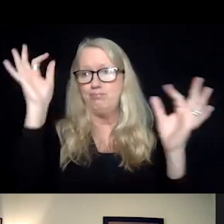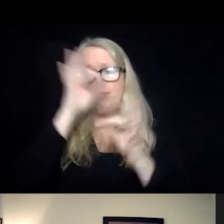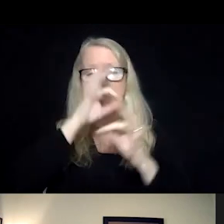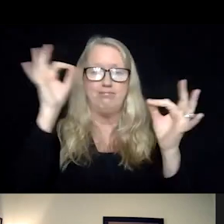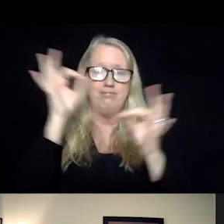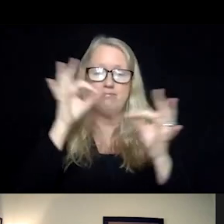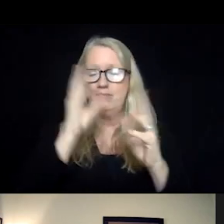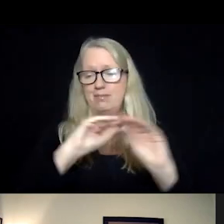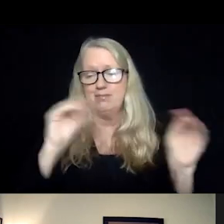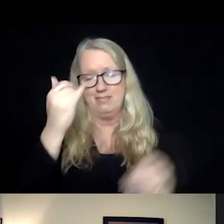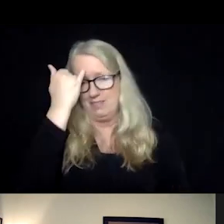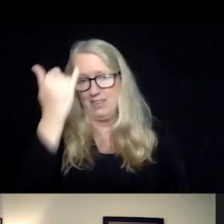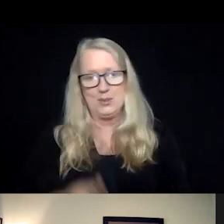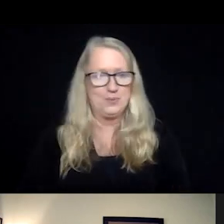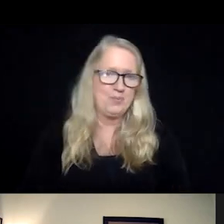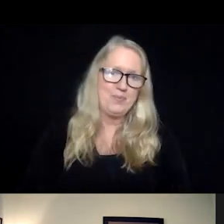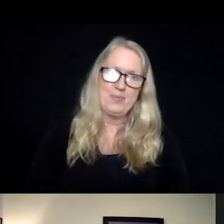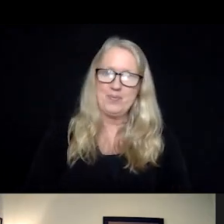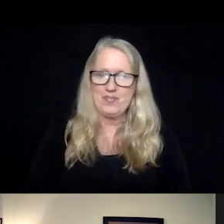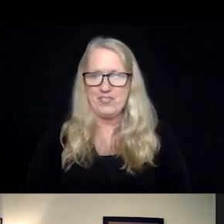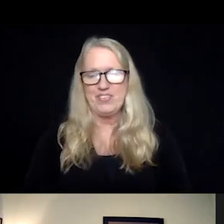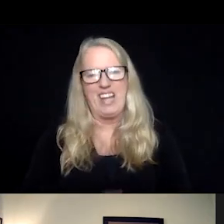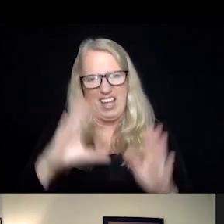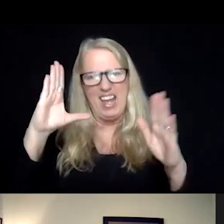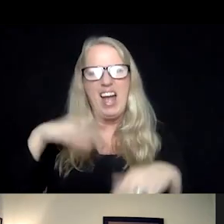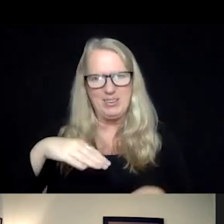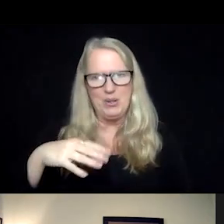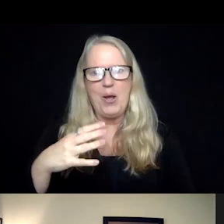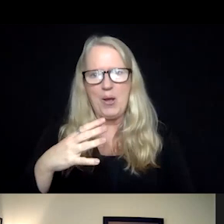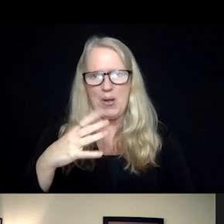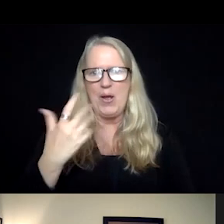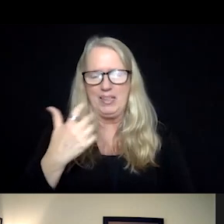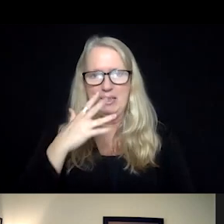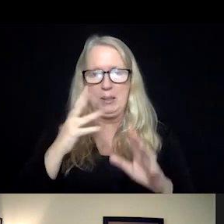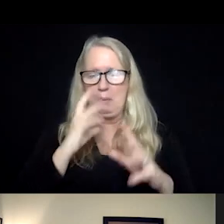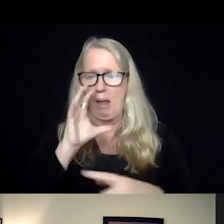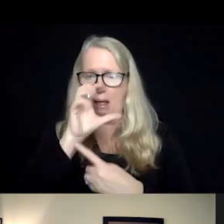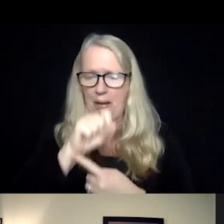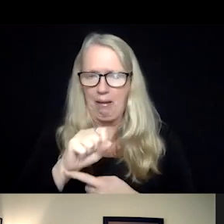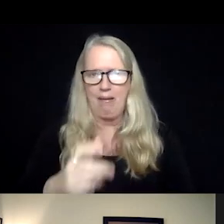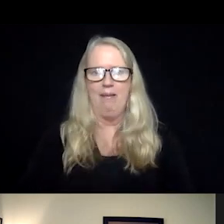IT IS A LITTLE BIT OF A SHOT IN THE DARK HERE.